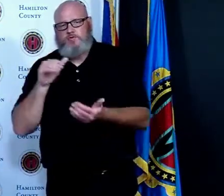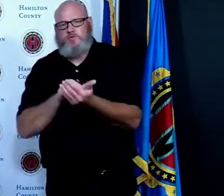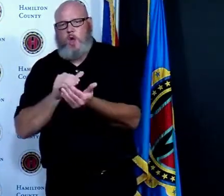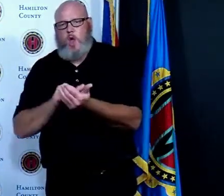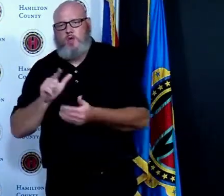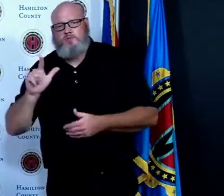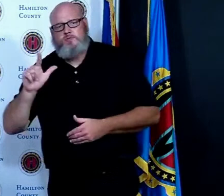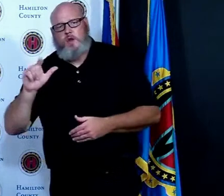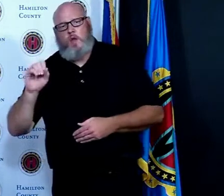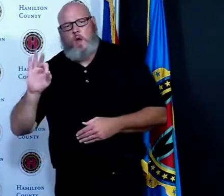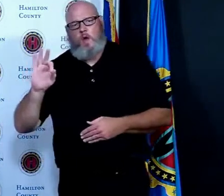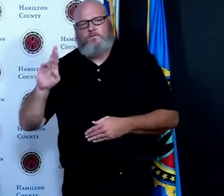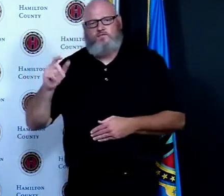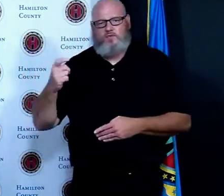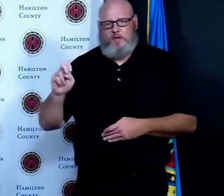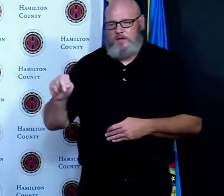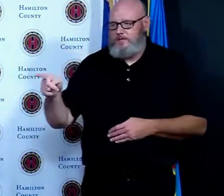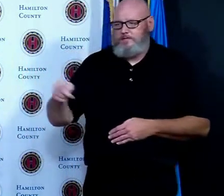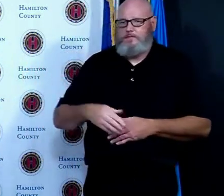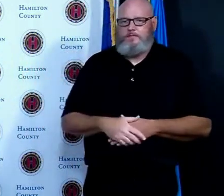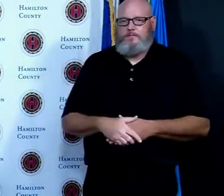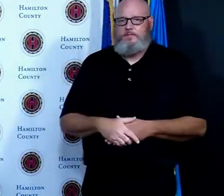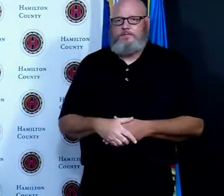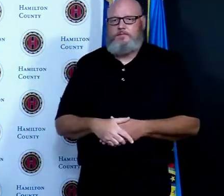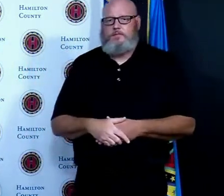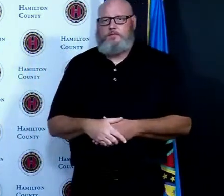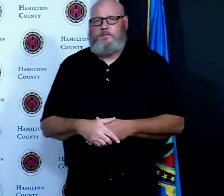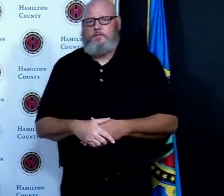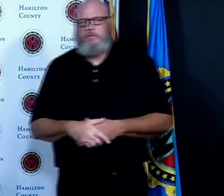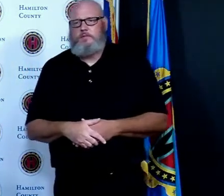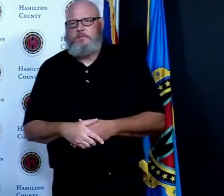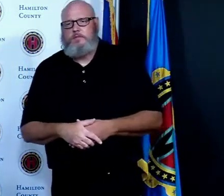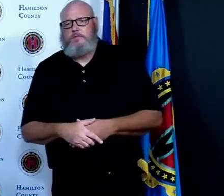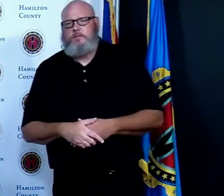hi there yeah just two quick things I mean for you doctor when you hear